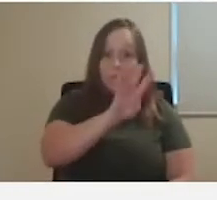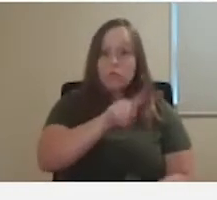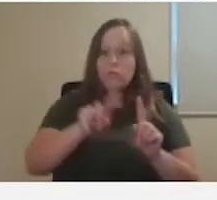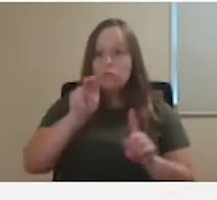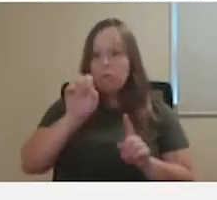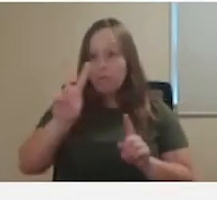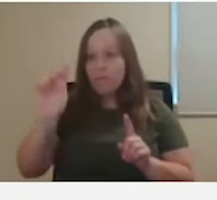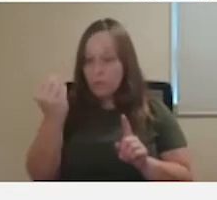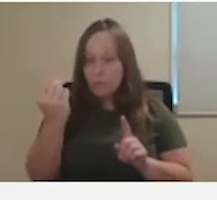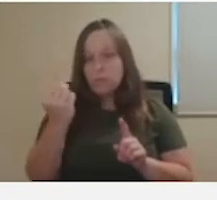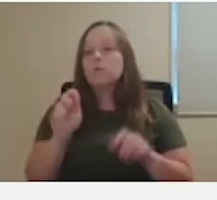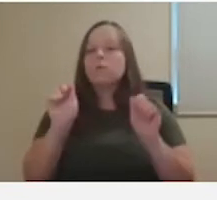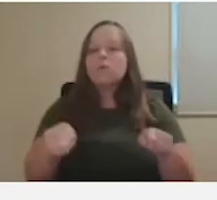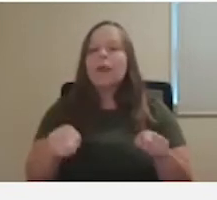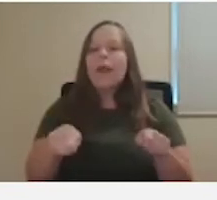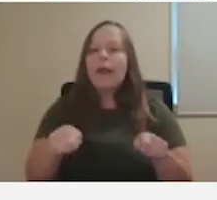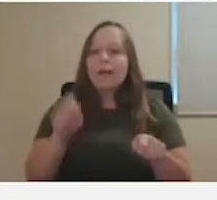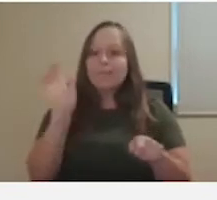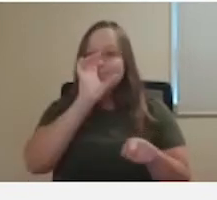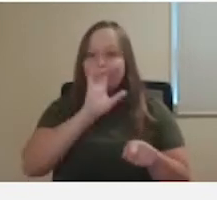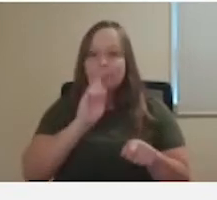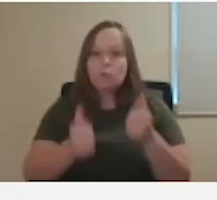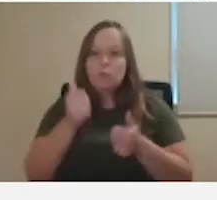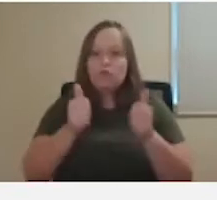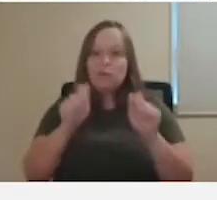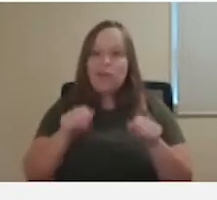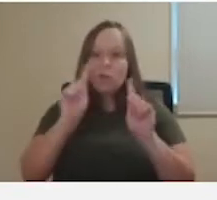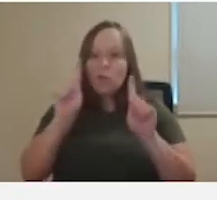You can find the early polling locations and hours